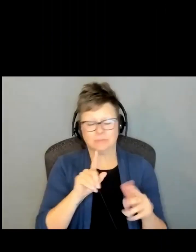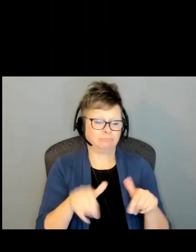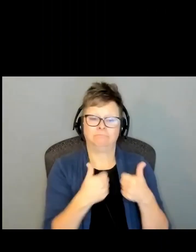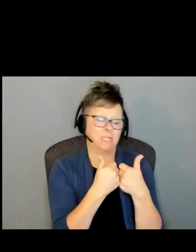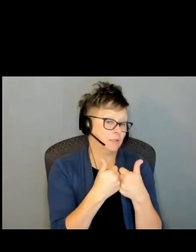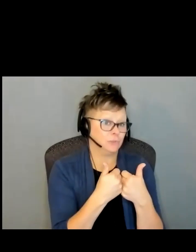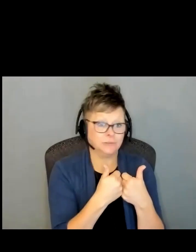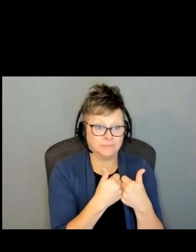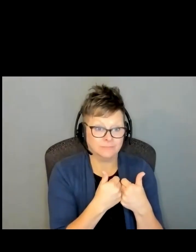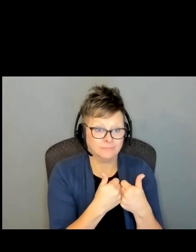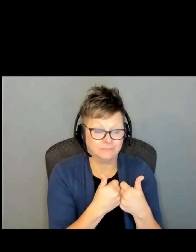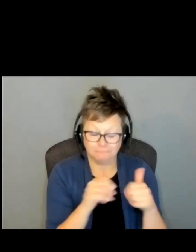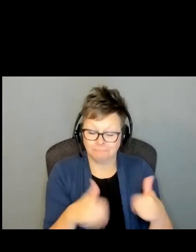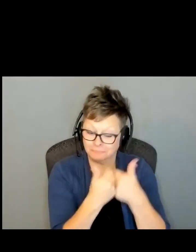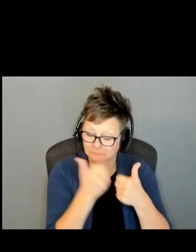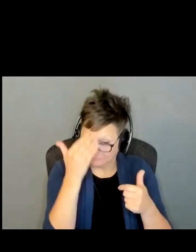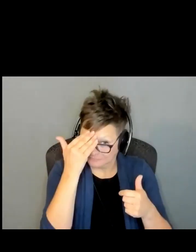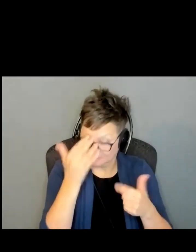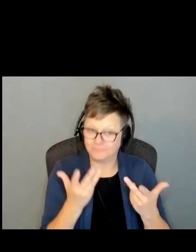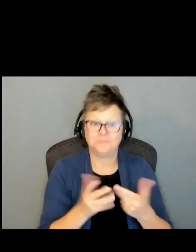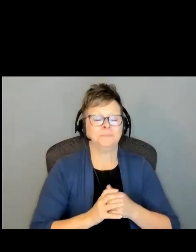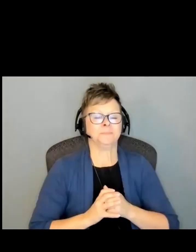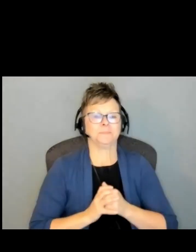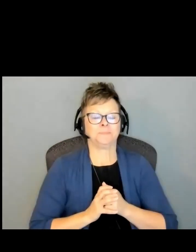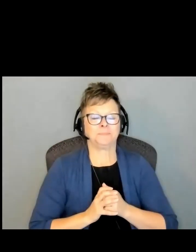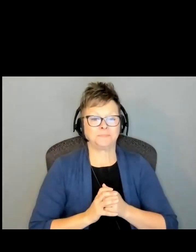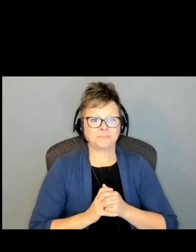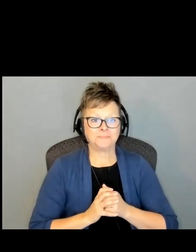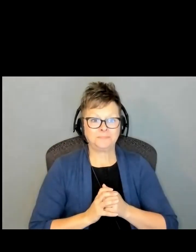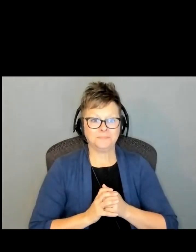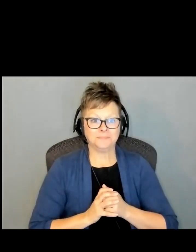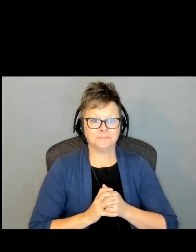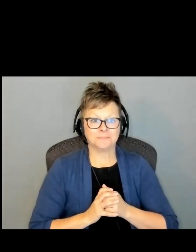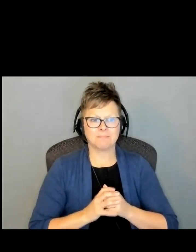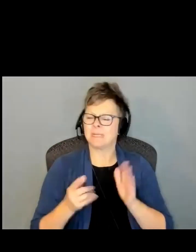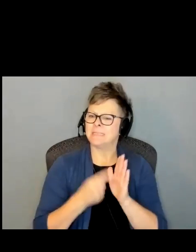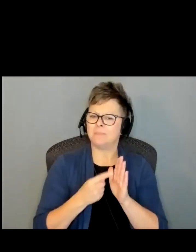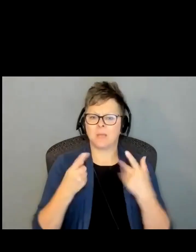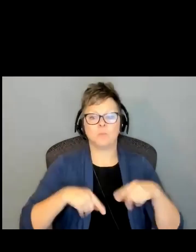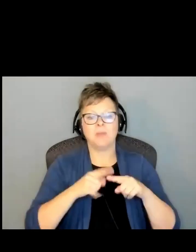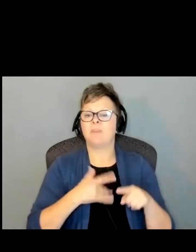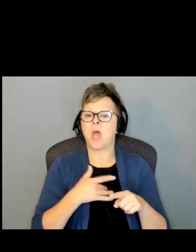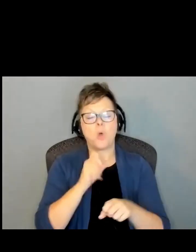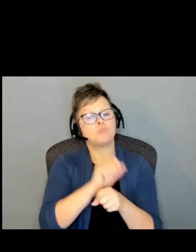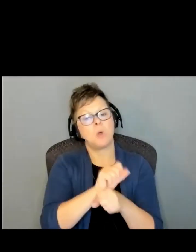In the sense that as much as sometimes we might feel, oh the work is done, so the easy